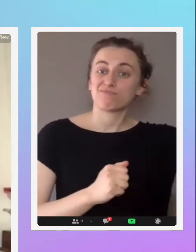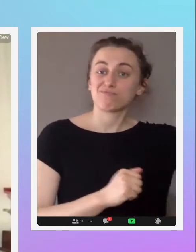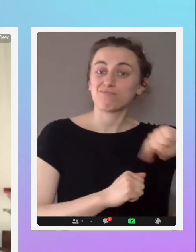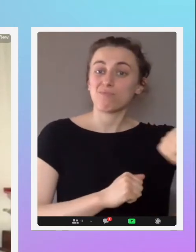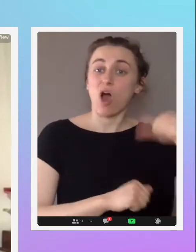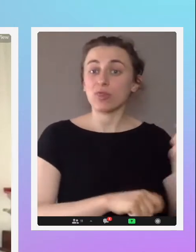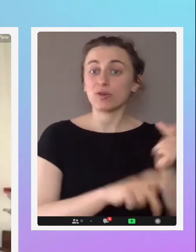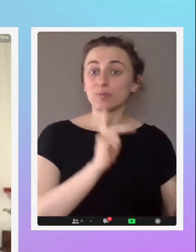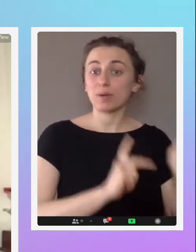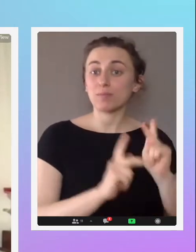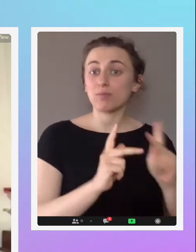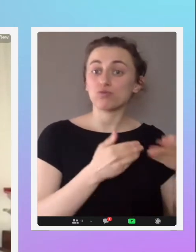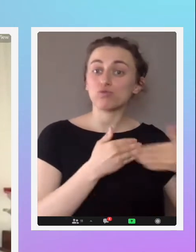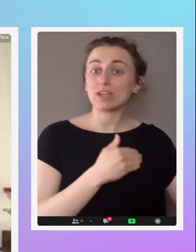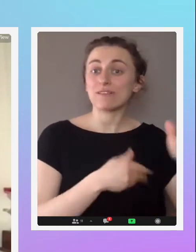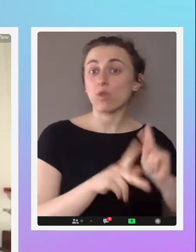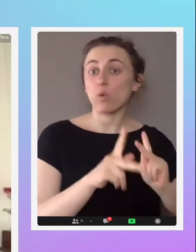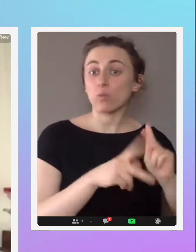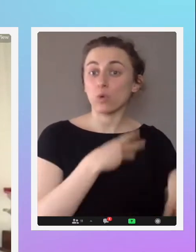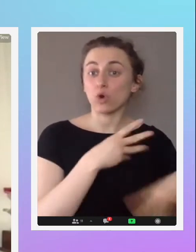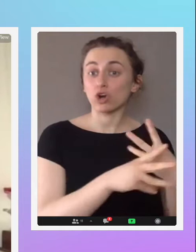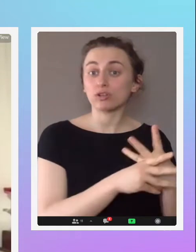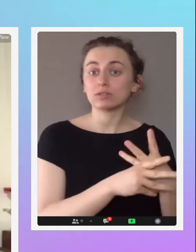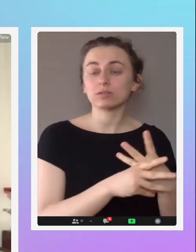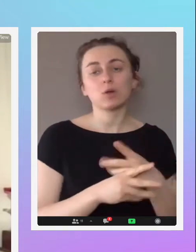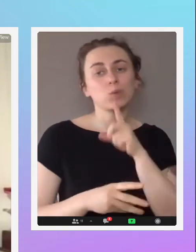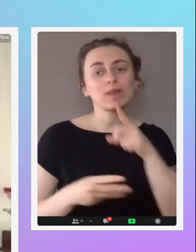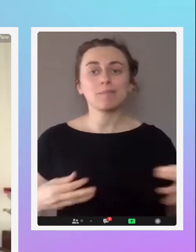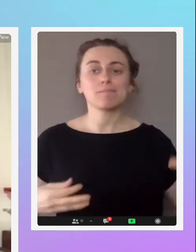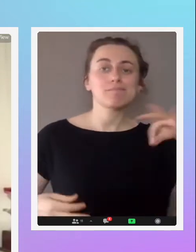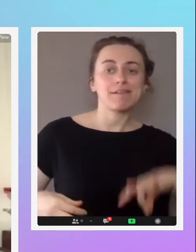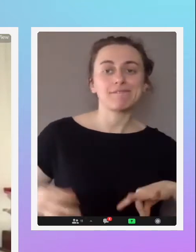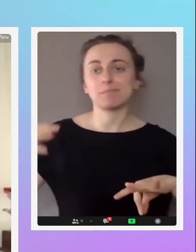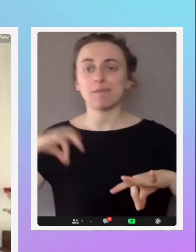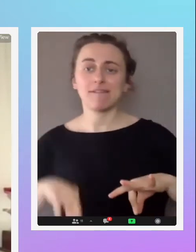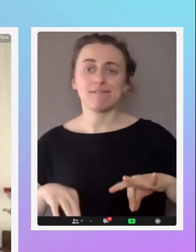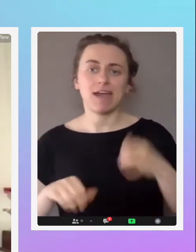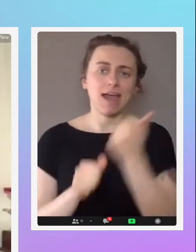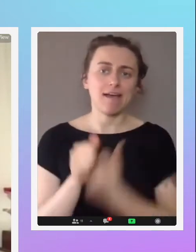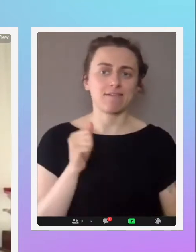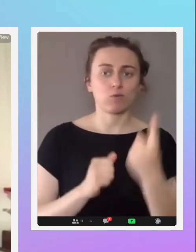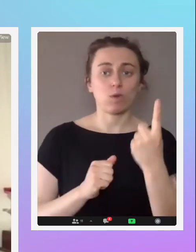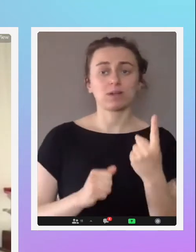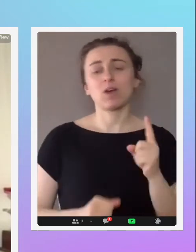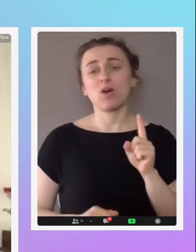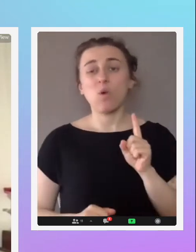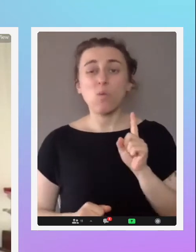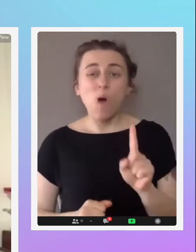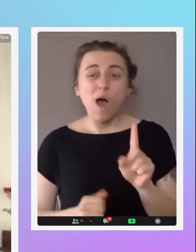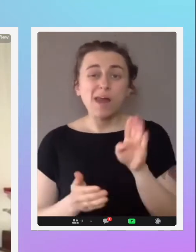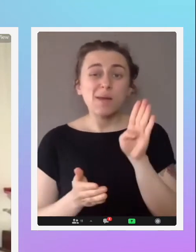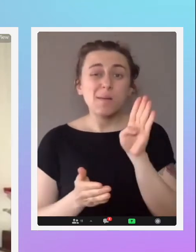And so I would say that that 1 billion number is a low ball estimate for the impact